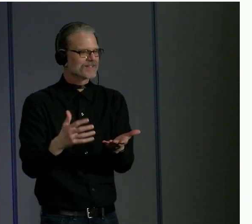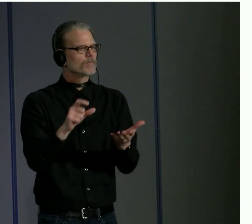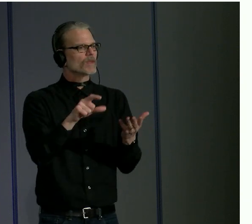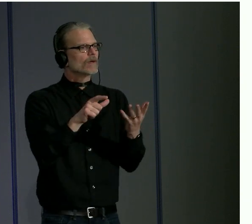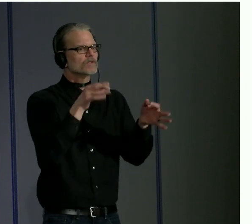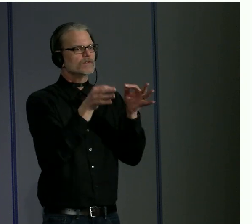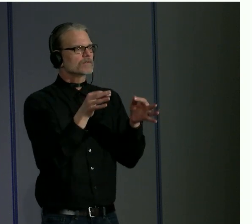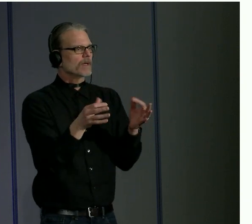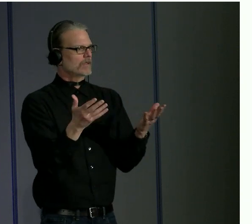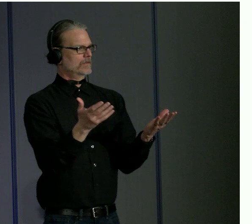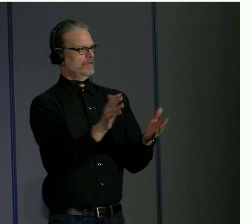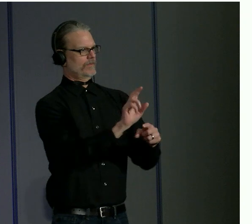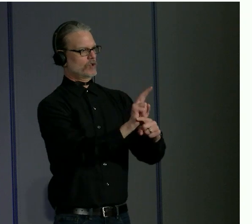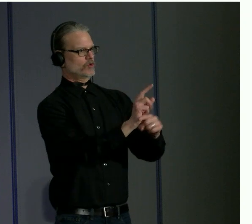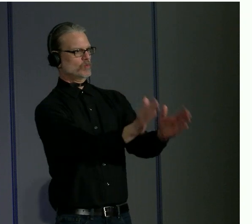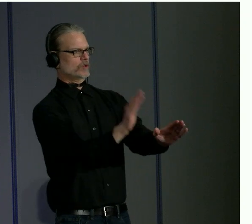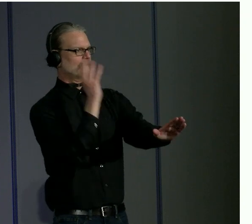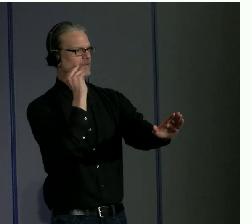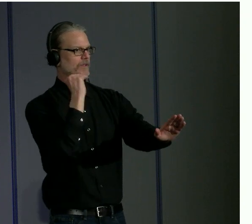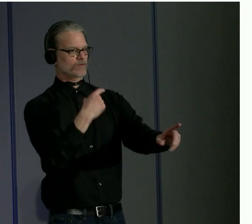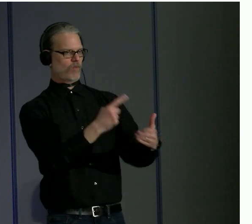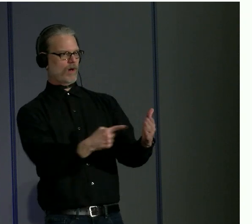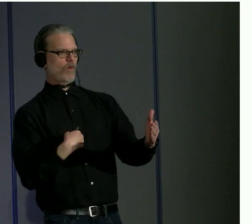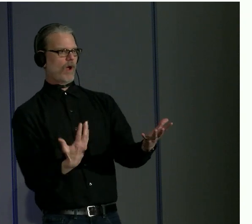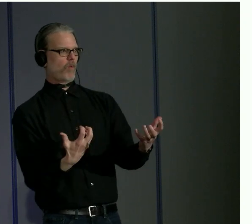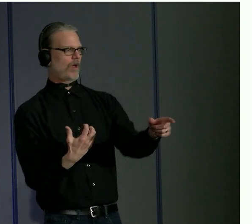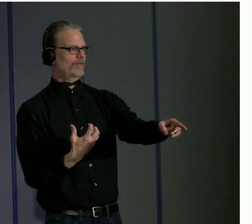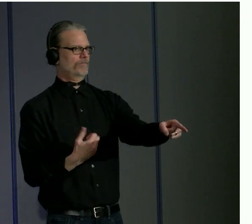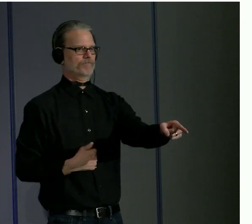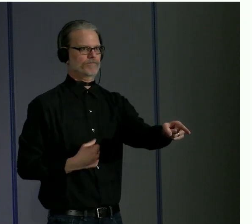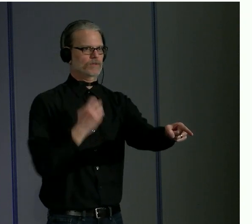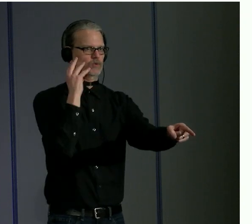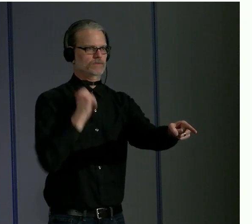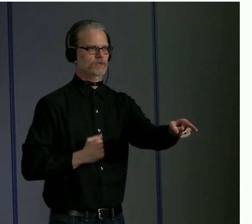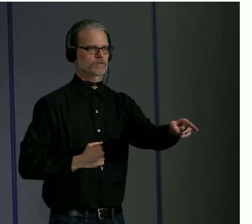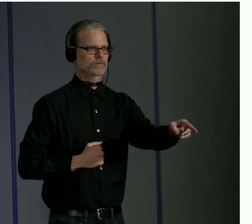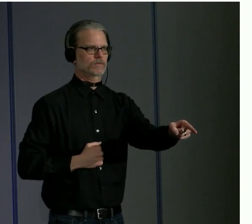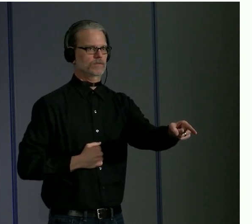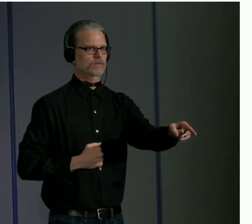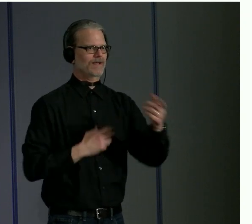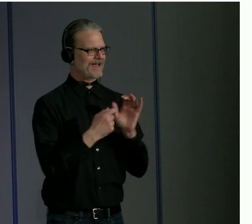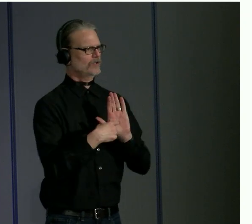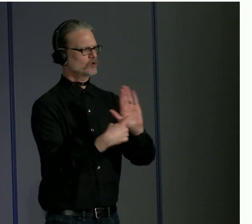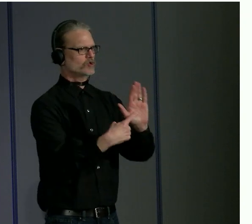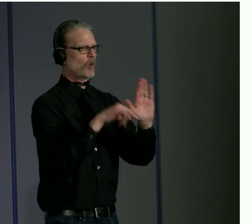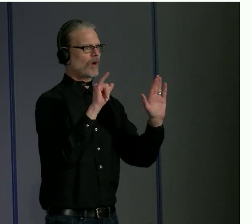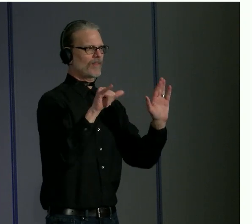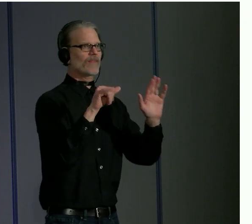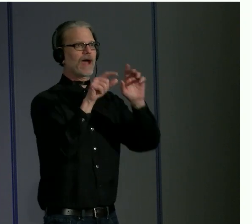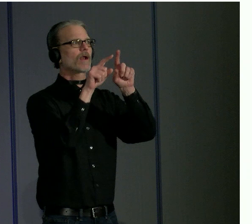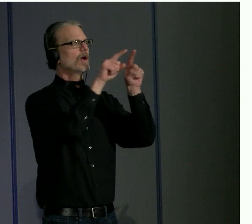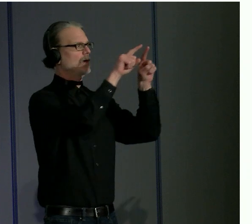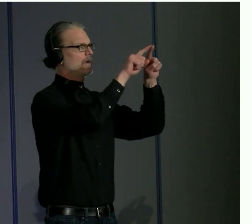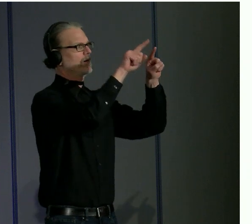I want the user-experience to be? And identify a flow. How do I want this information to flow?